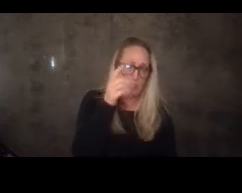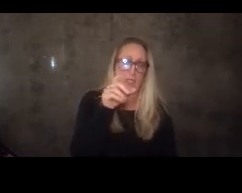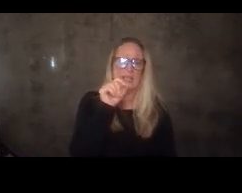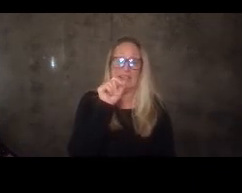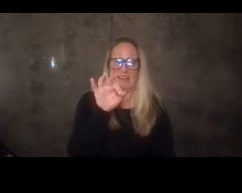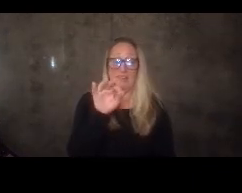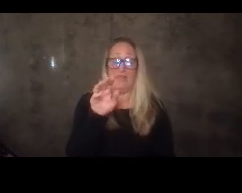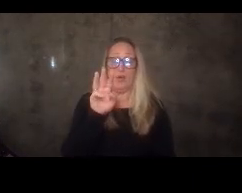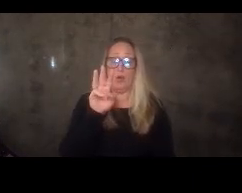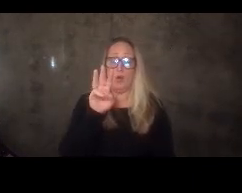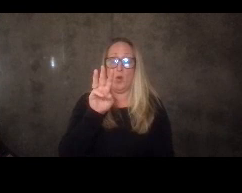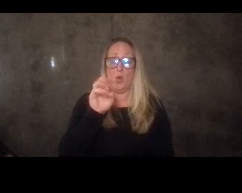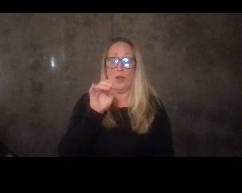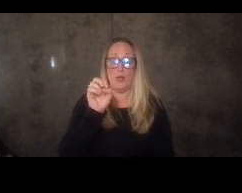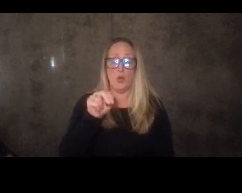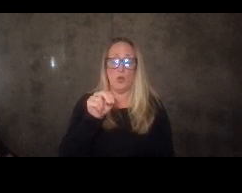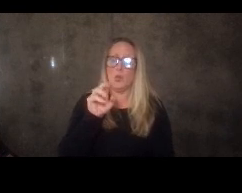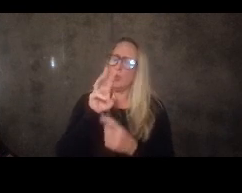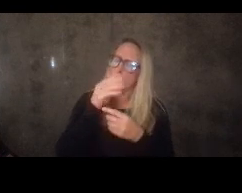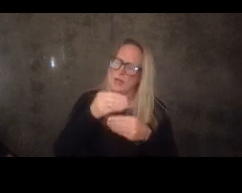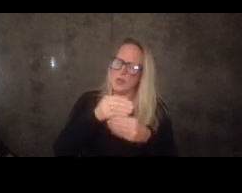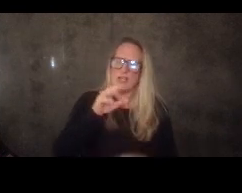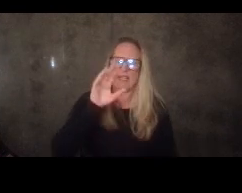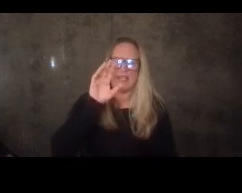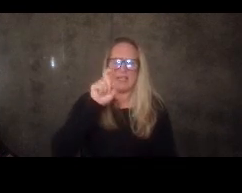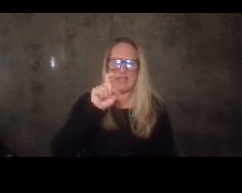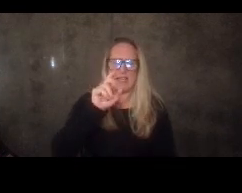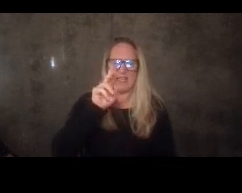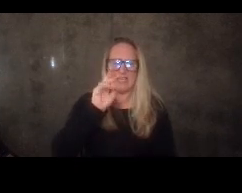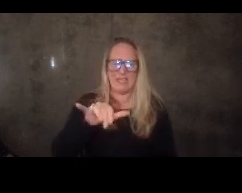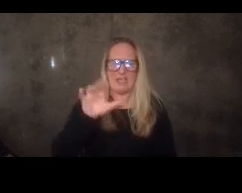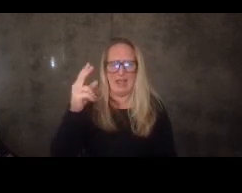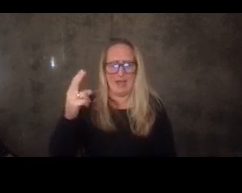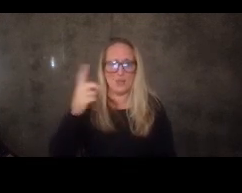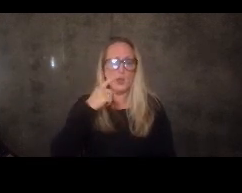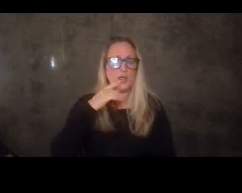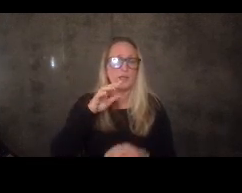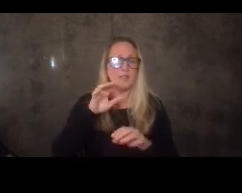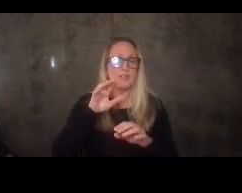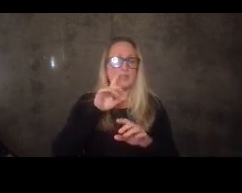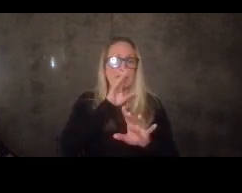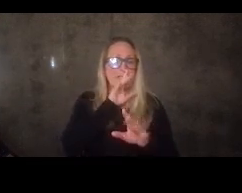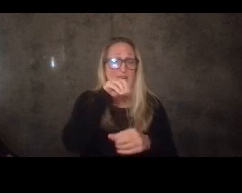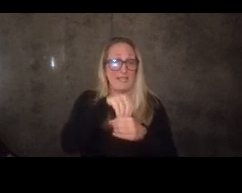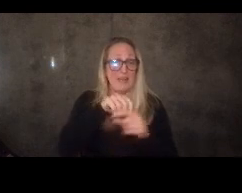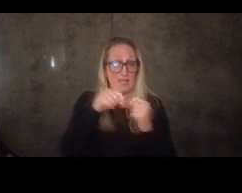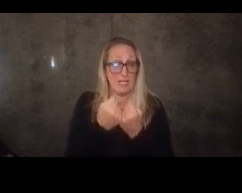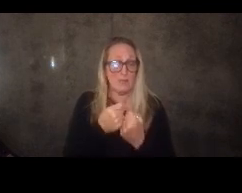to bring up dictate, I can use dictate inside of teams. So if I come here in a chat with my good